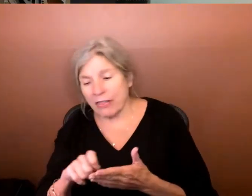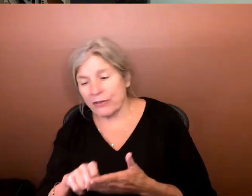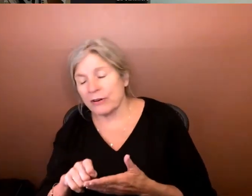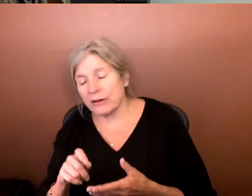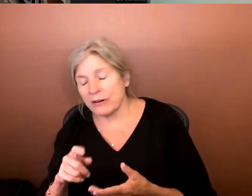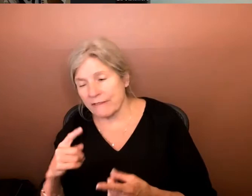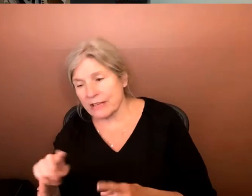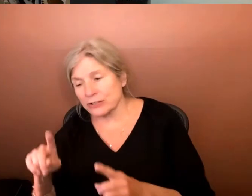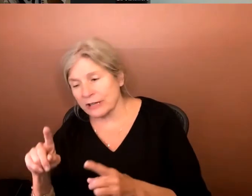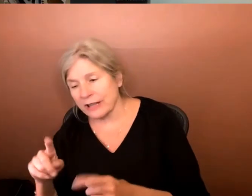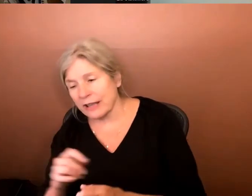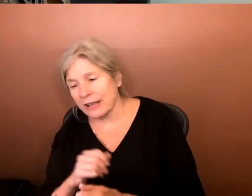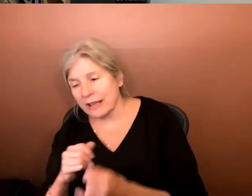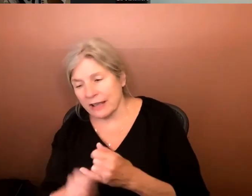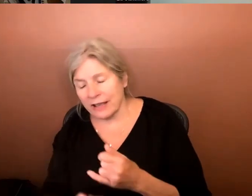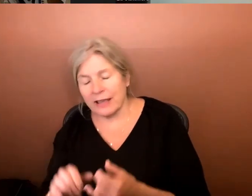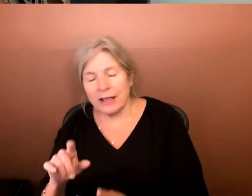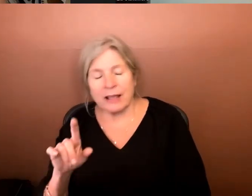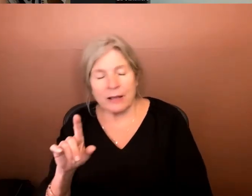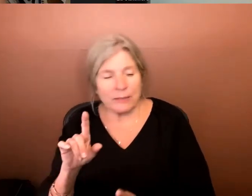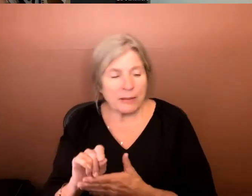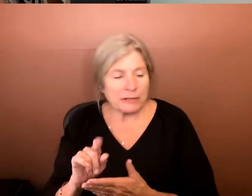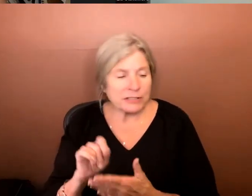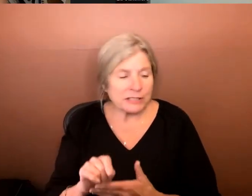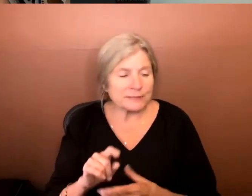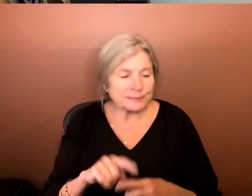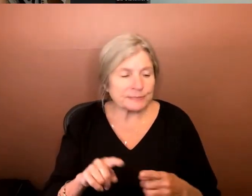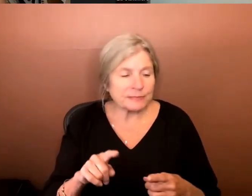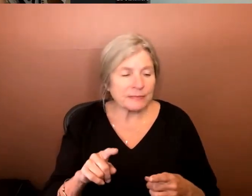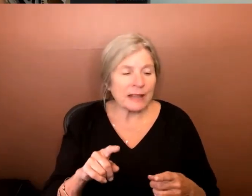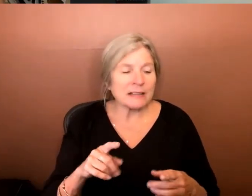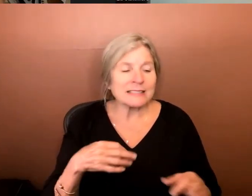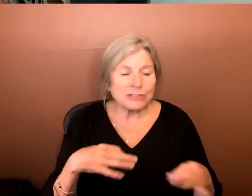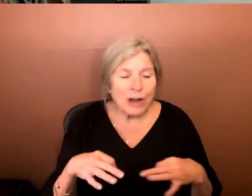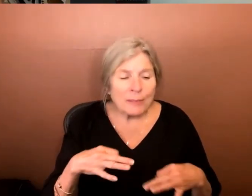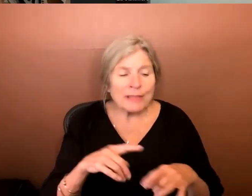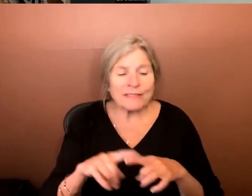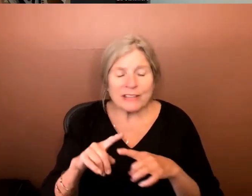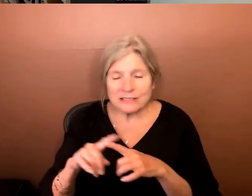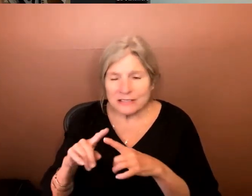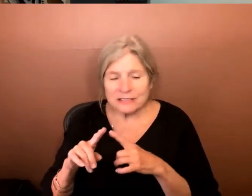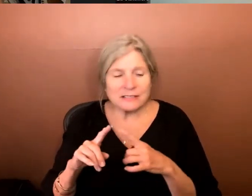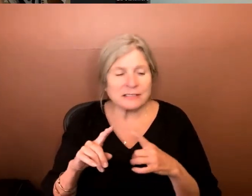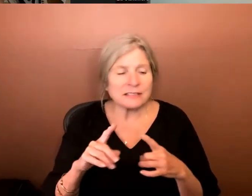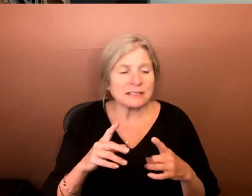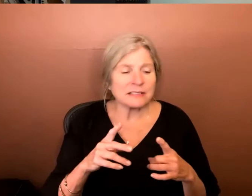knowing kind of what Vizling is doing describing the various aspects of the images that a